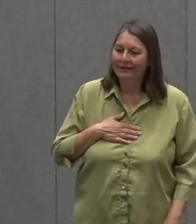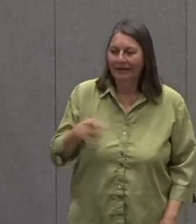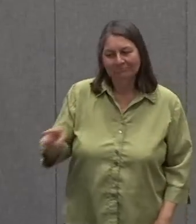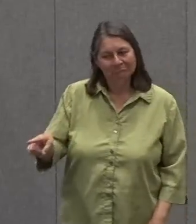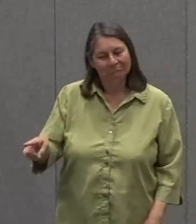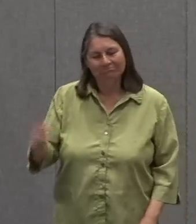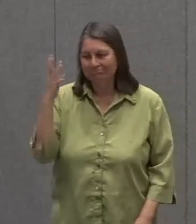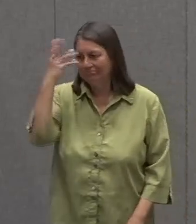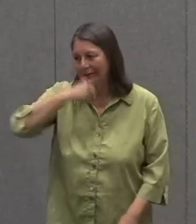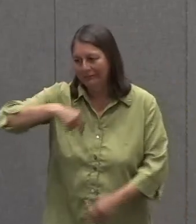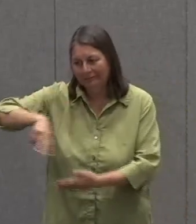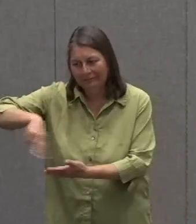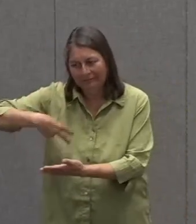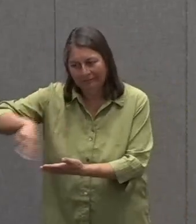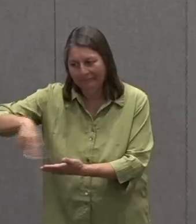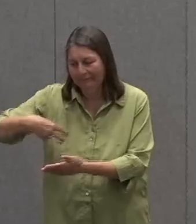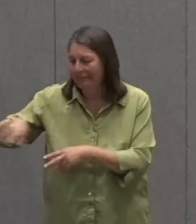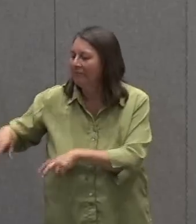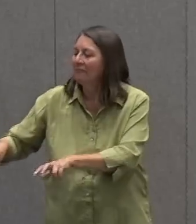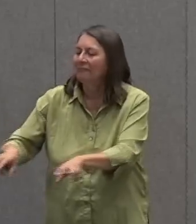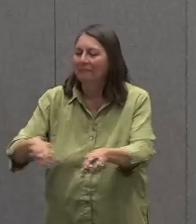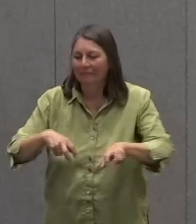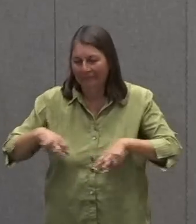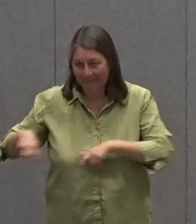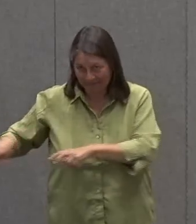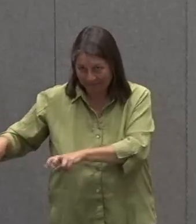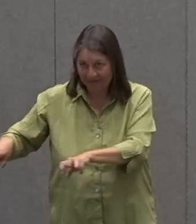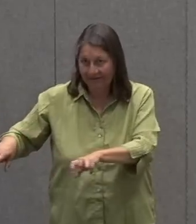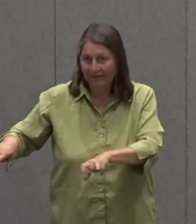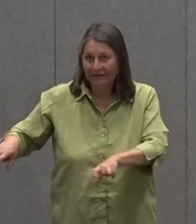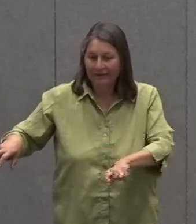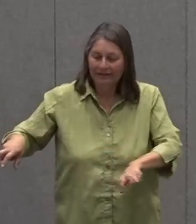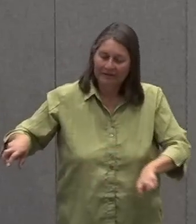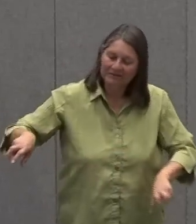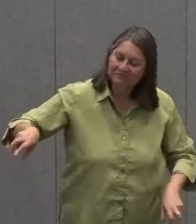than all the other animals' steps. With a toss of his head,